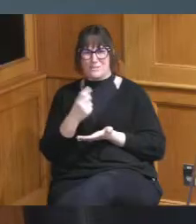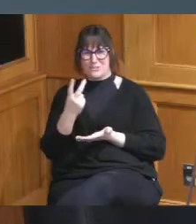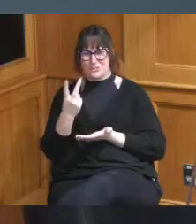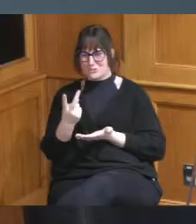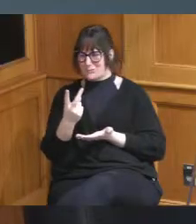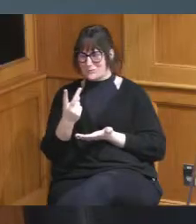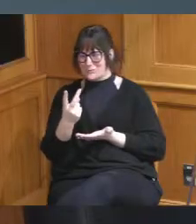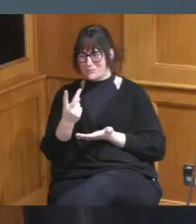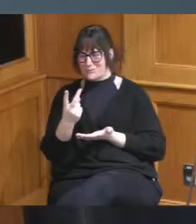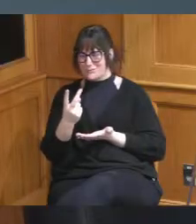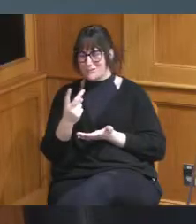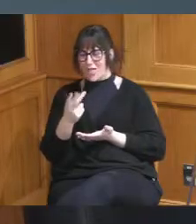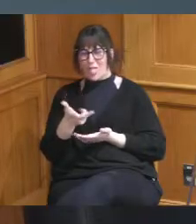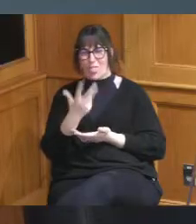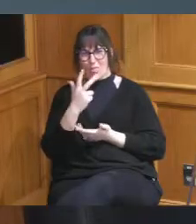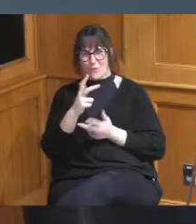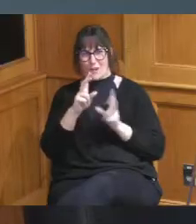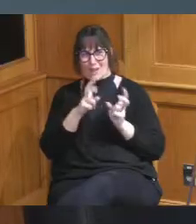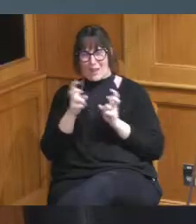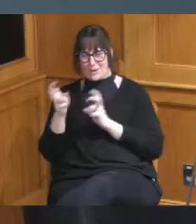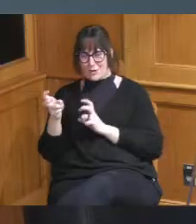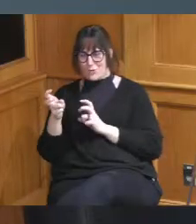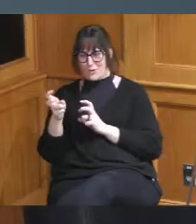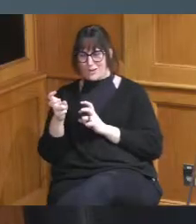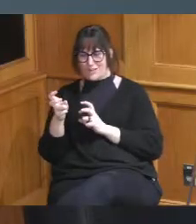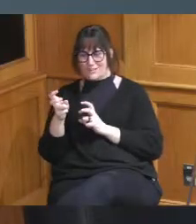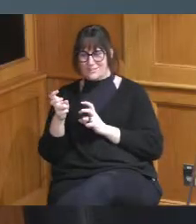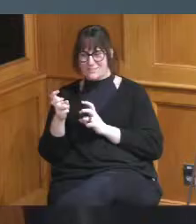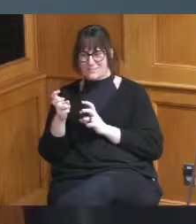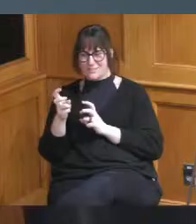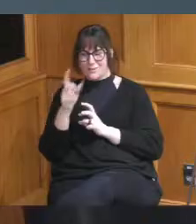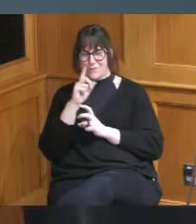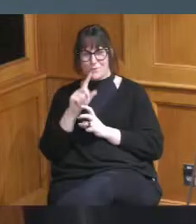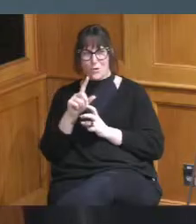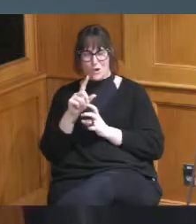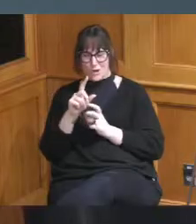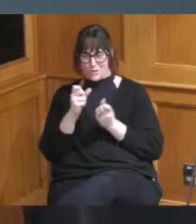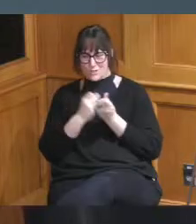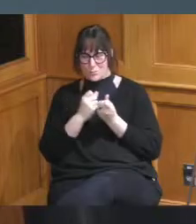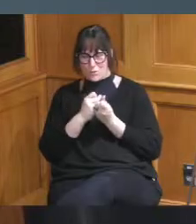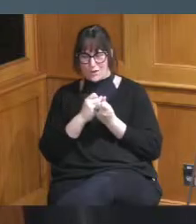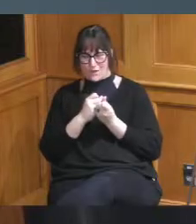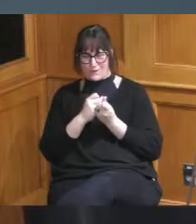categories specifically included as supportive services so you had three categories and then